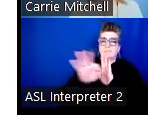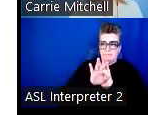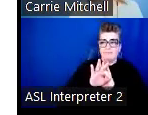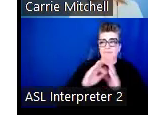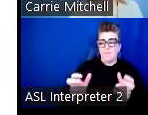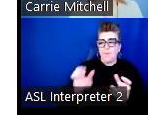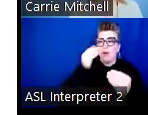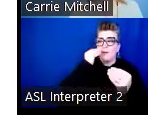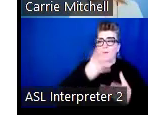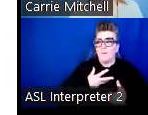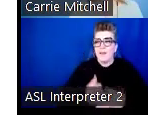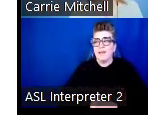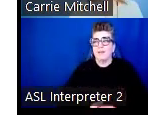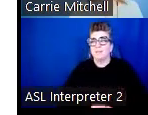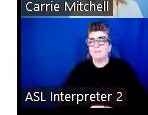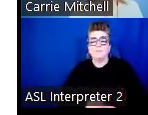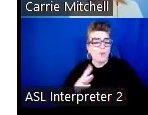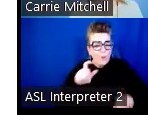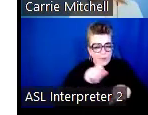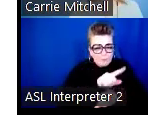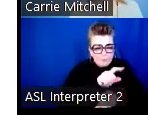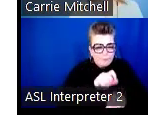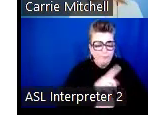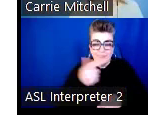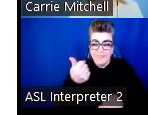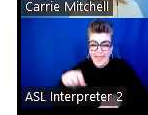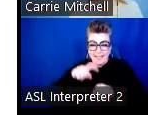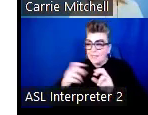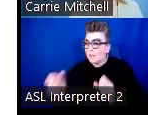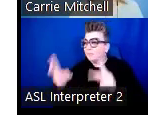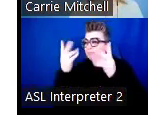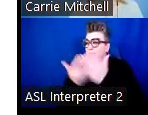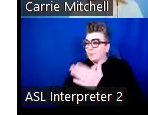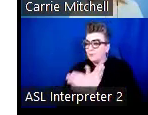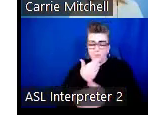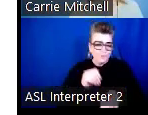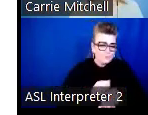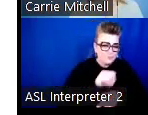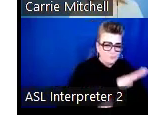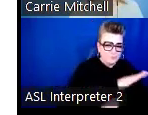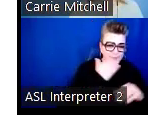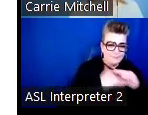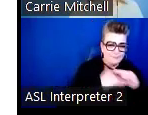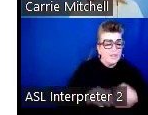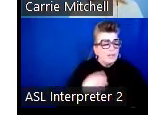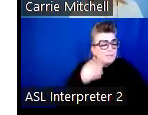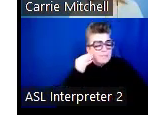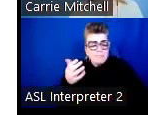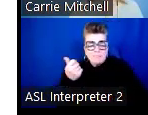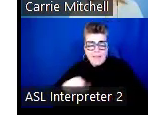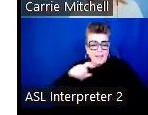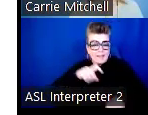So that'll send you a quick email anytime that we post anything here. And every time we add a resource to the website,